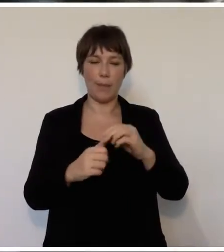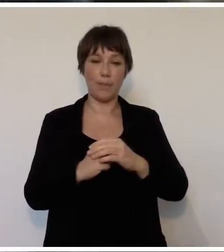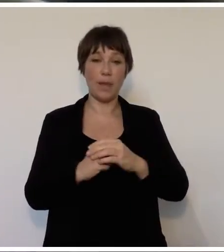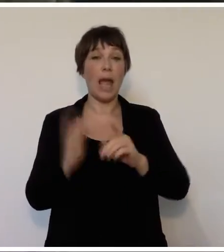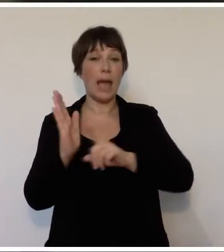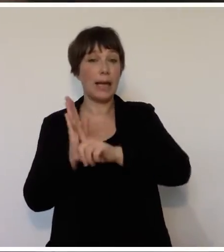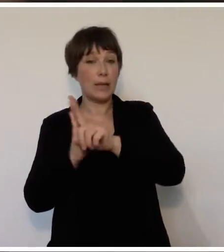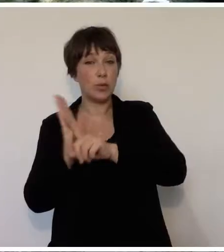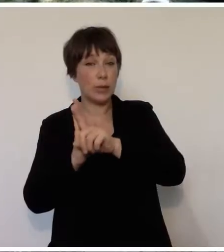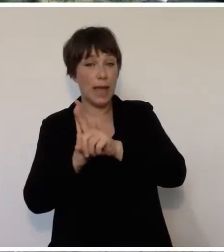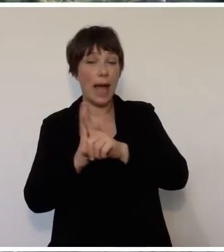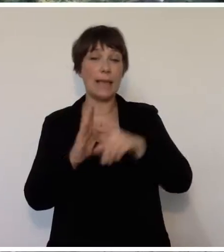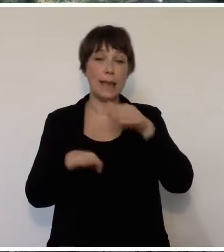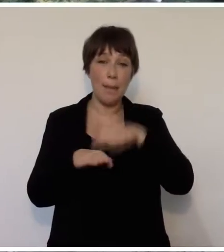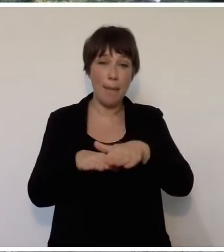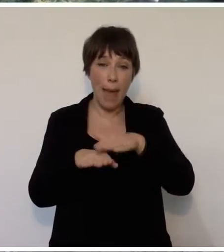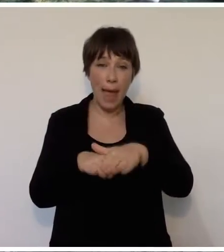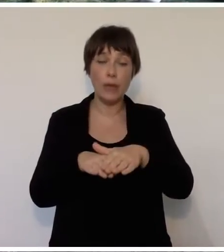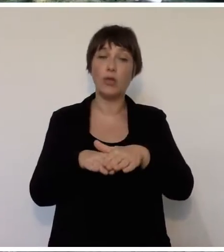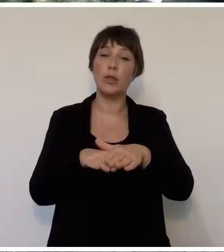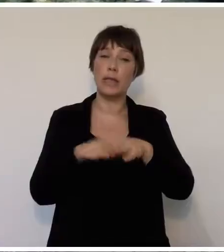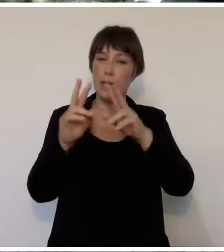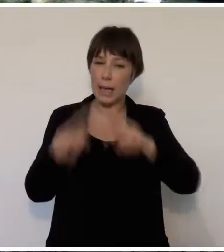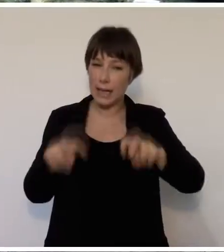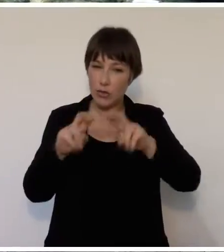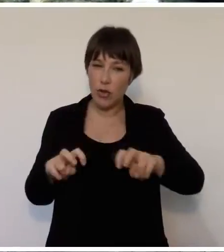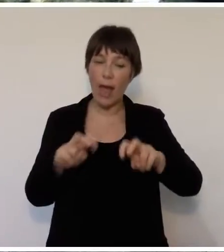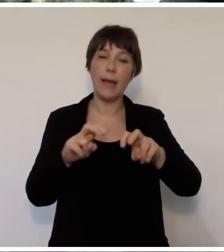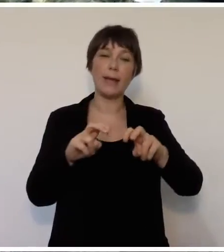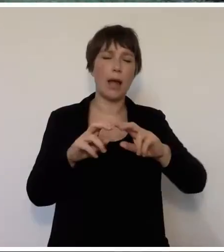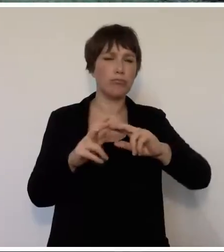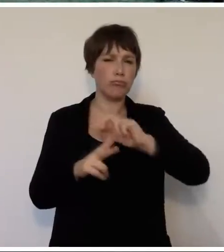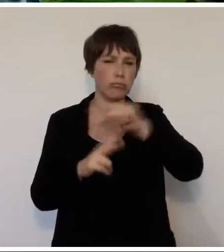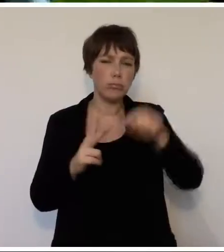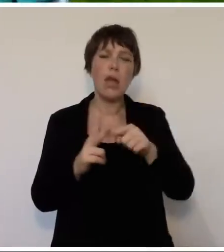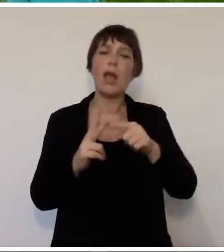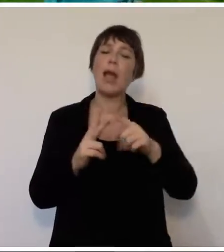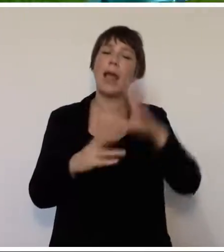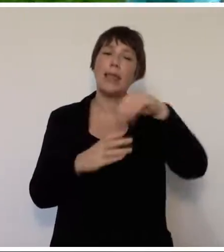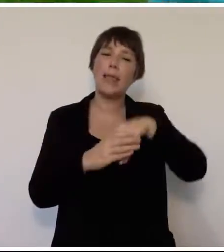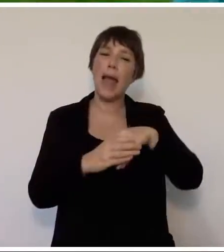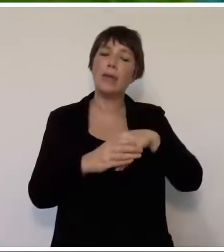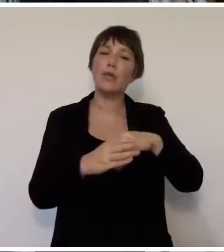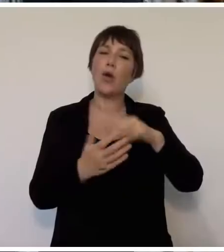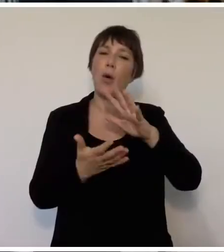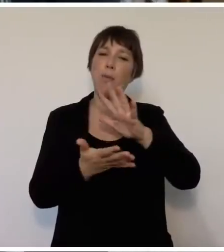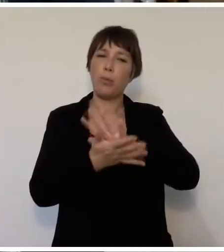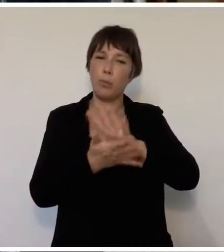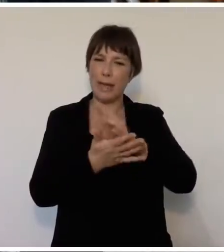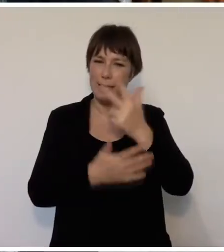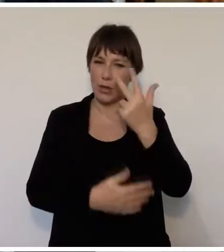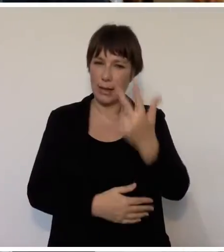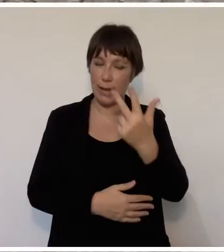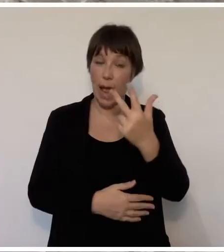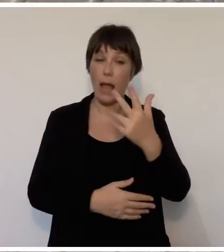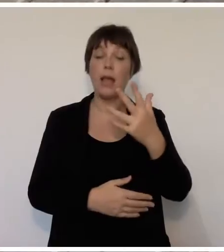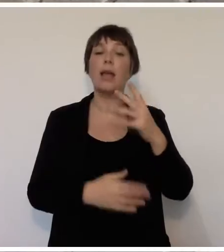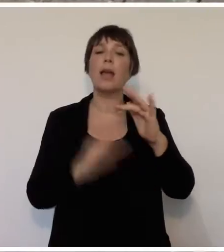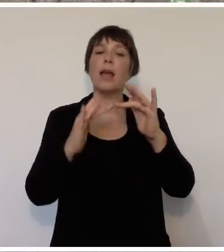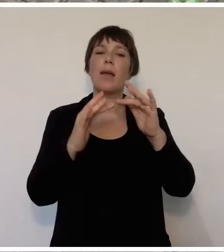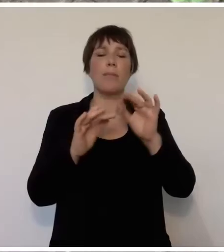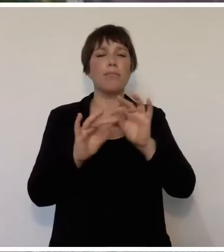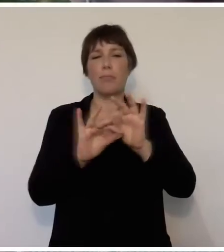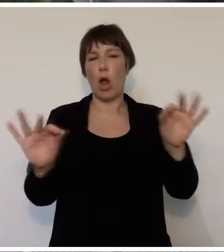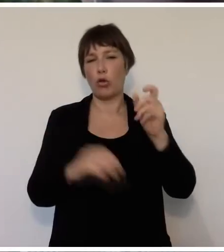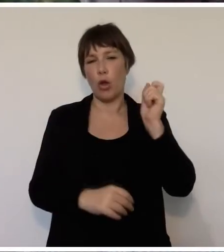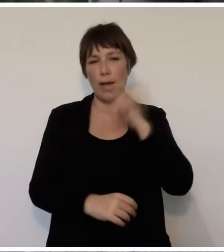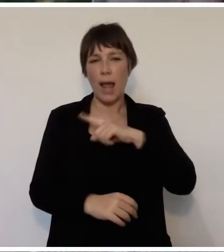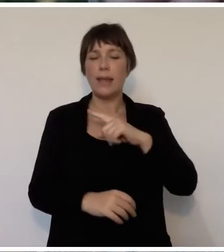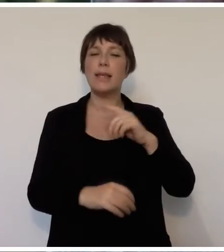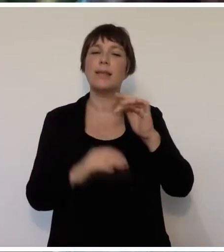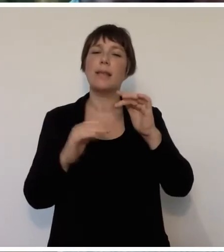retaliate context using different type of art such as dance photography drawing music developing a